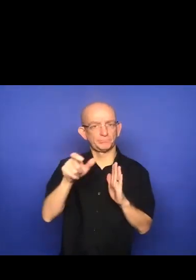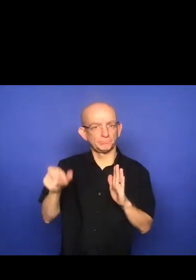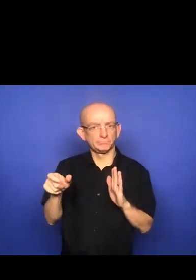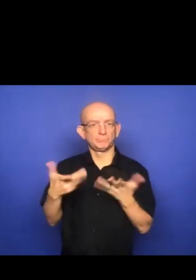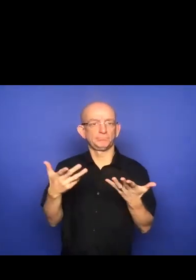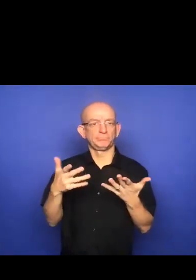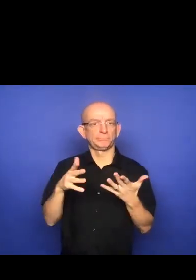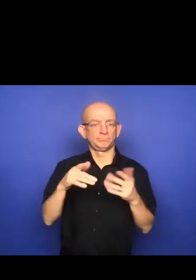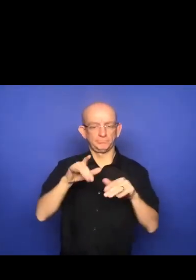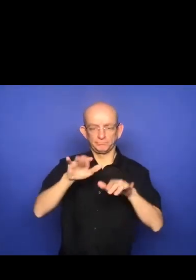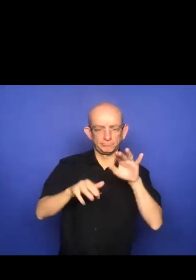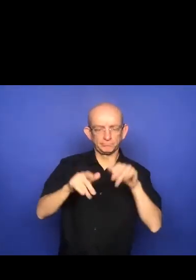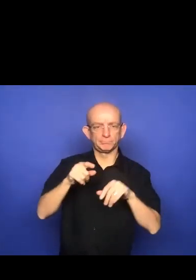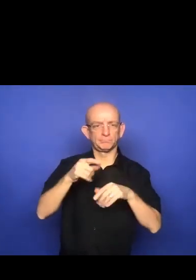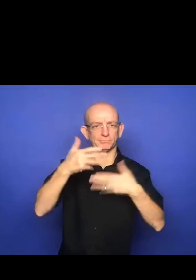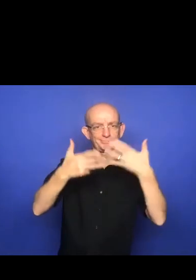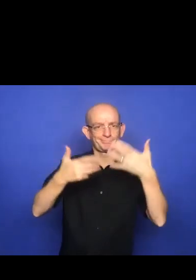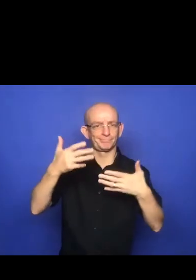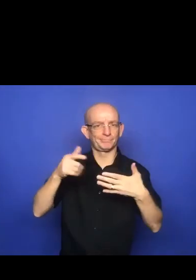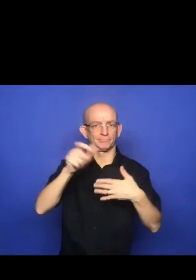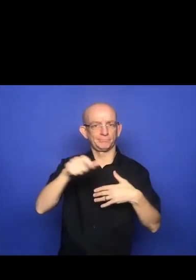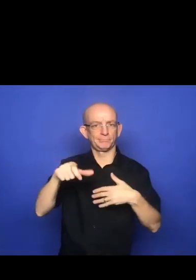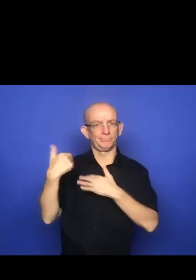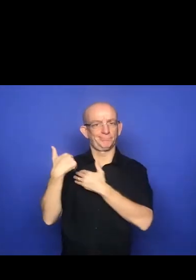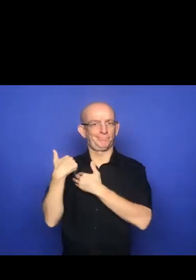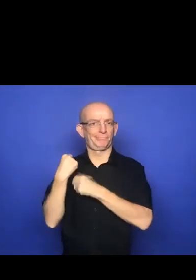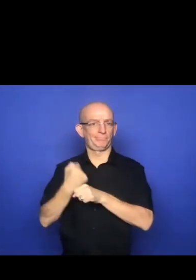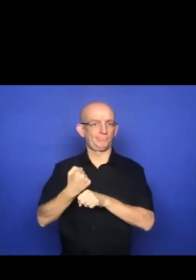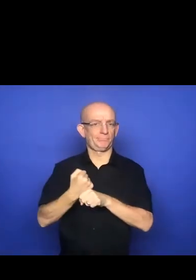s, statisticians and organisations of persons with disabilities together to